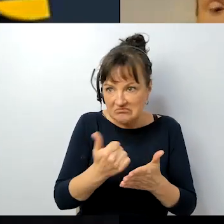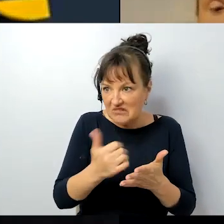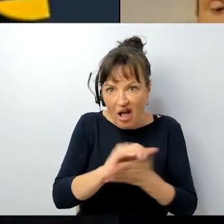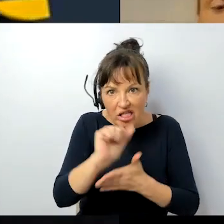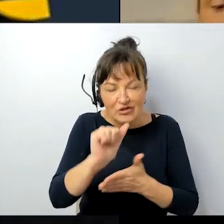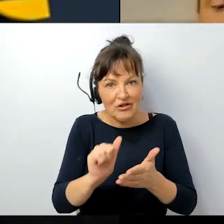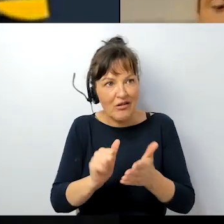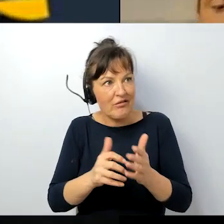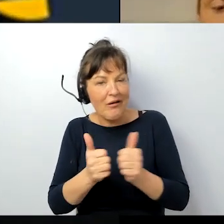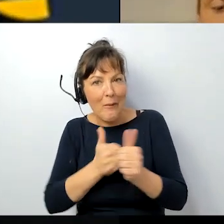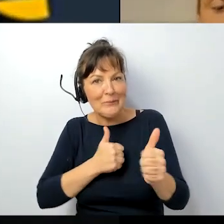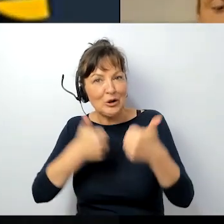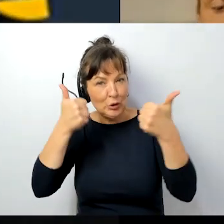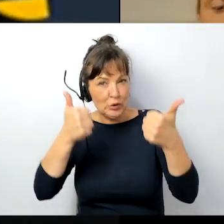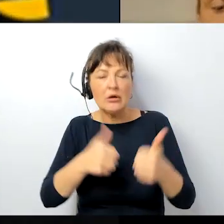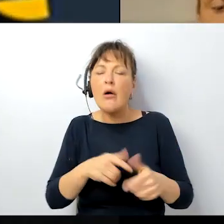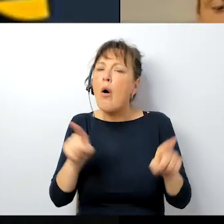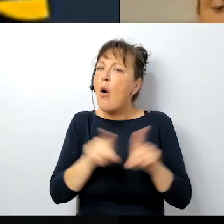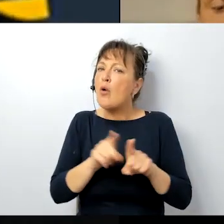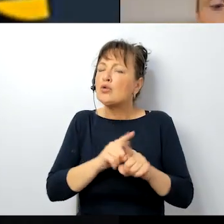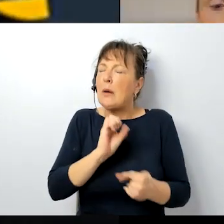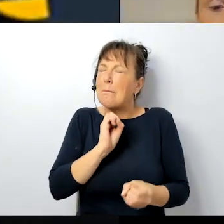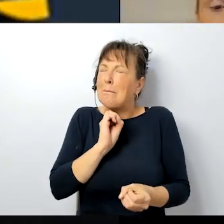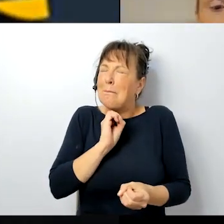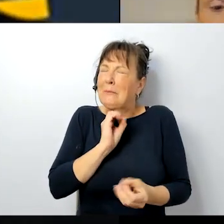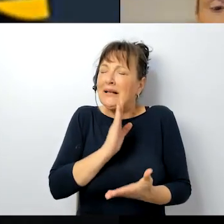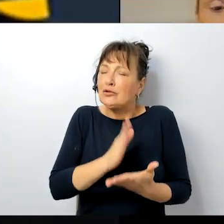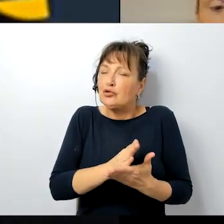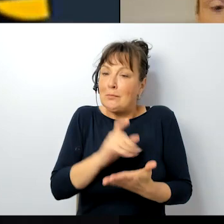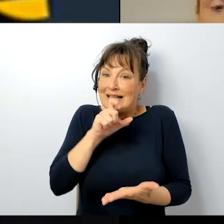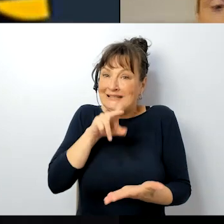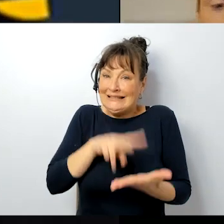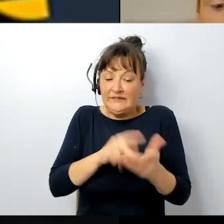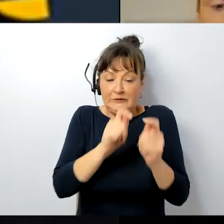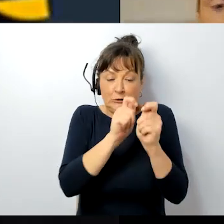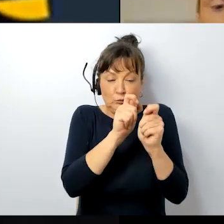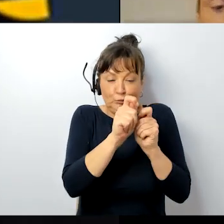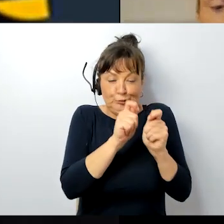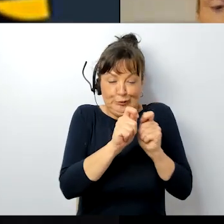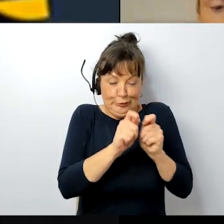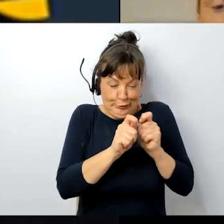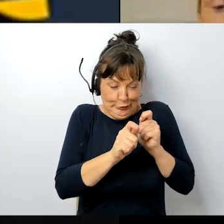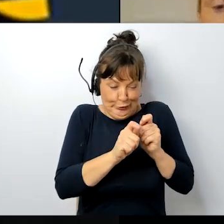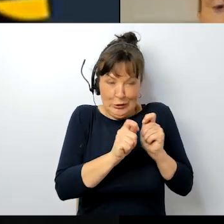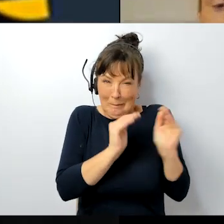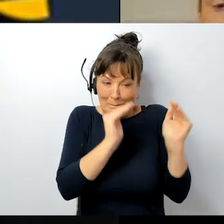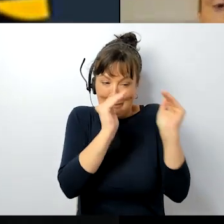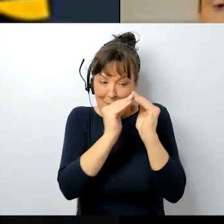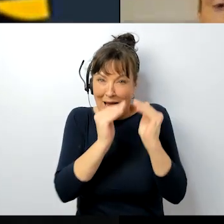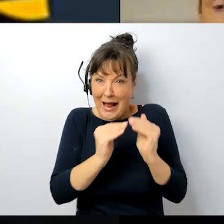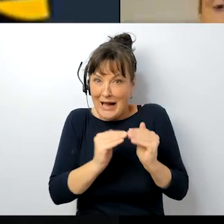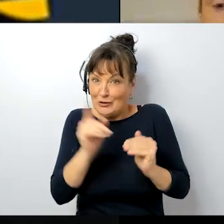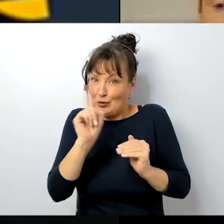there were thinking of the company. I also made sure that my CV was kind of specific